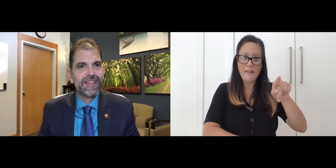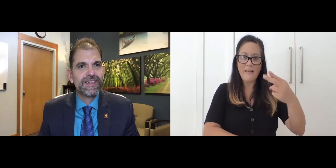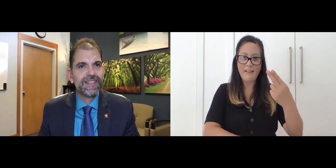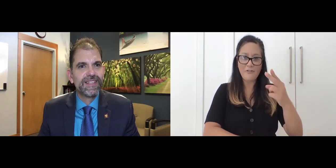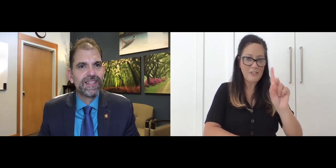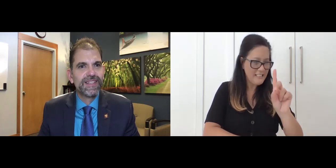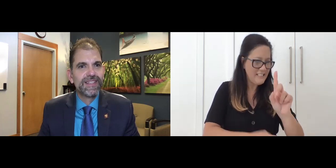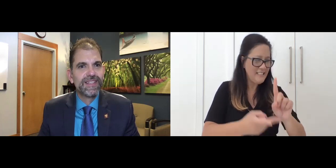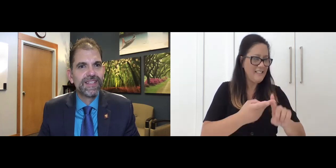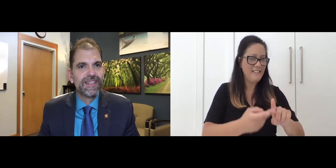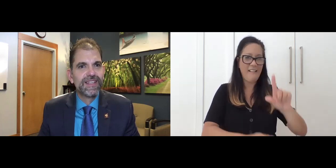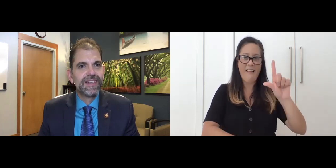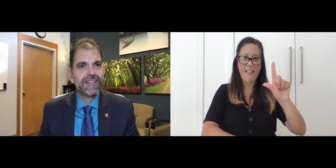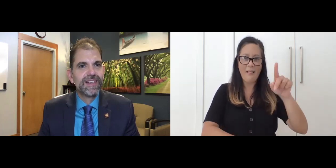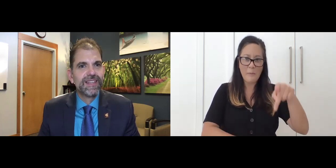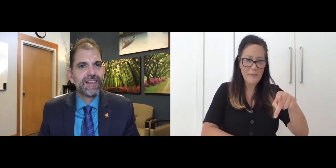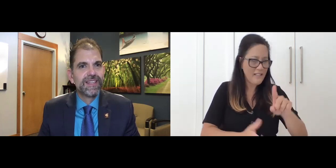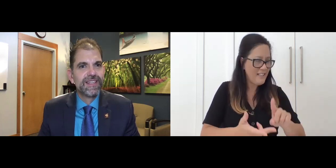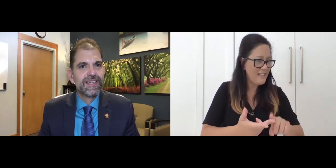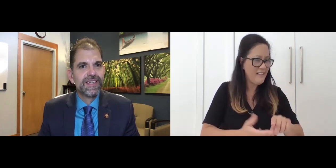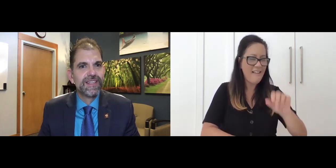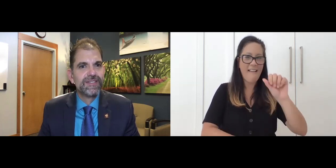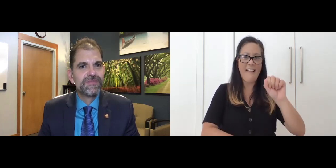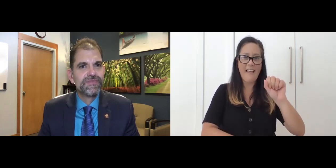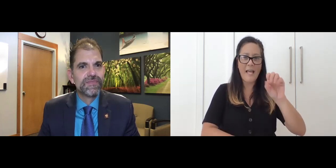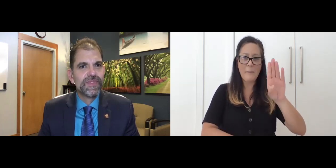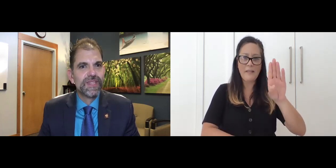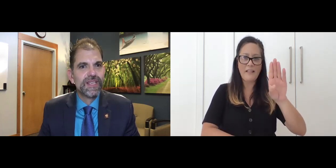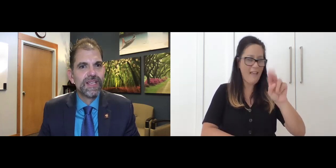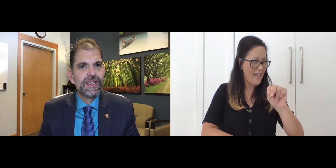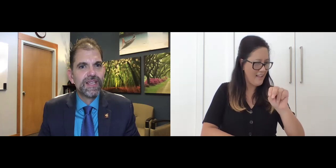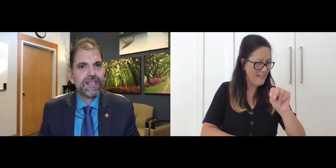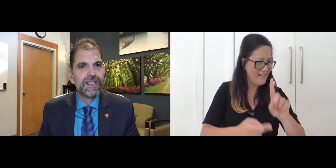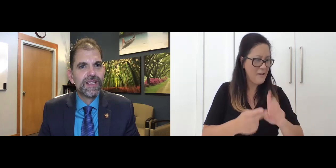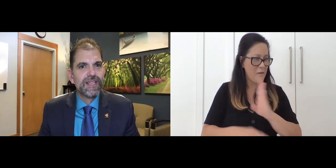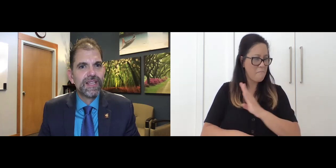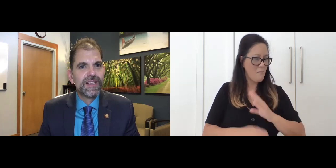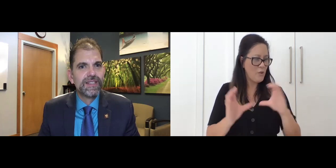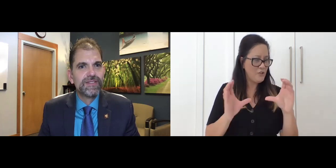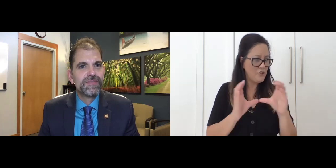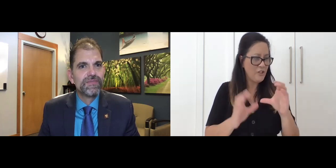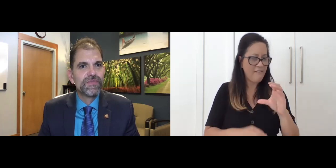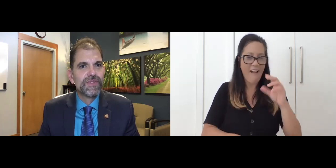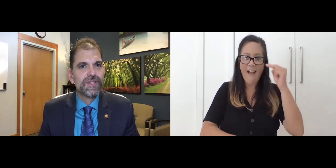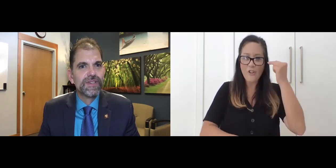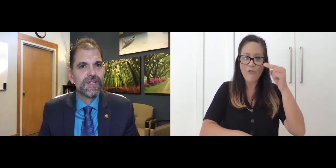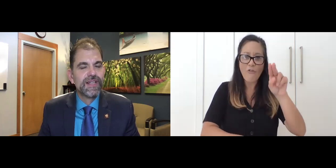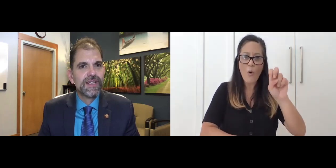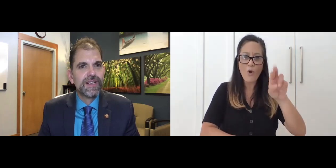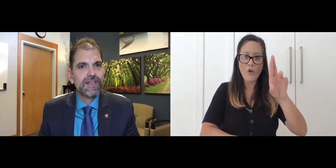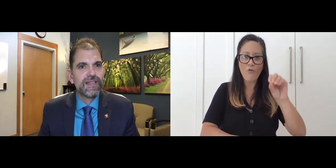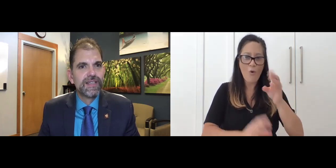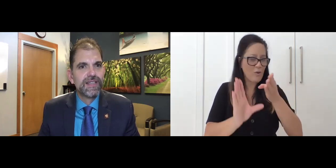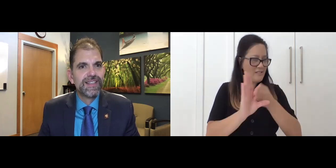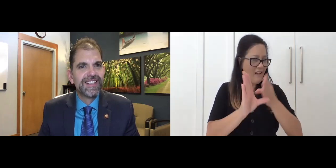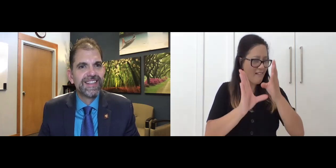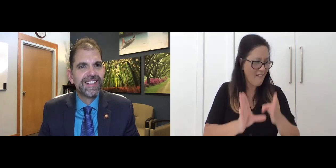He has a PhD, an LP, an ABN, and is a Board Certified